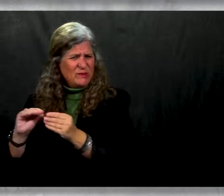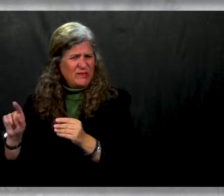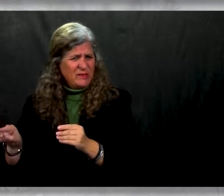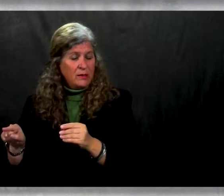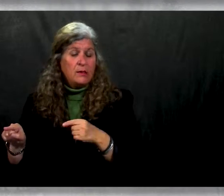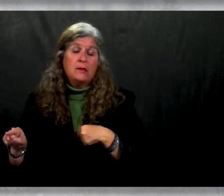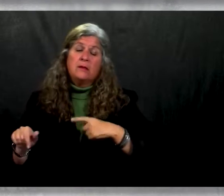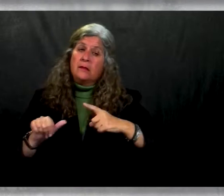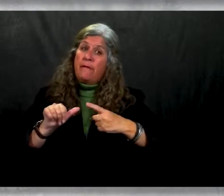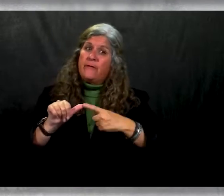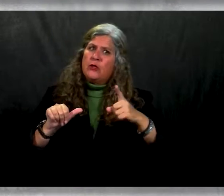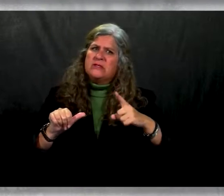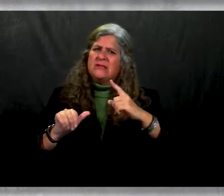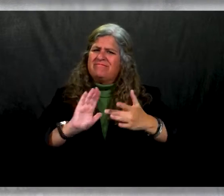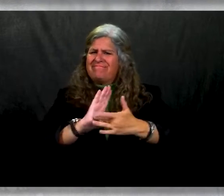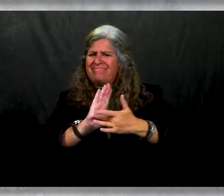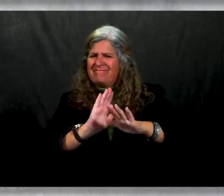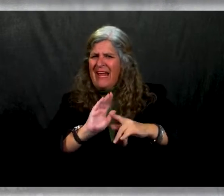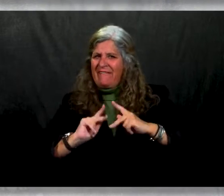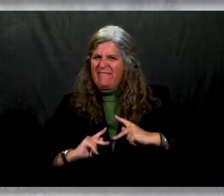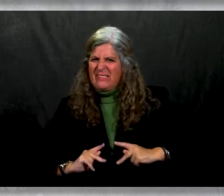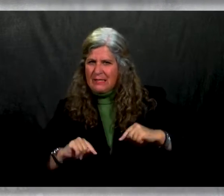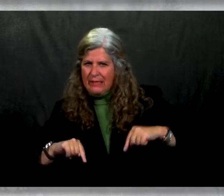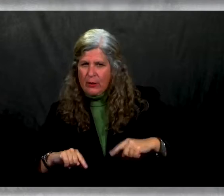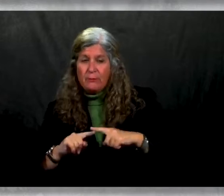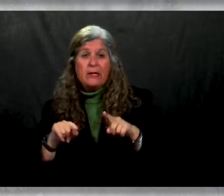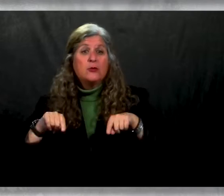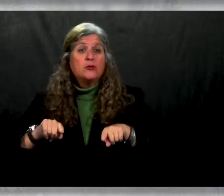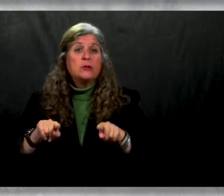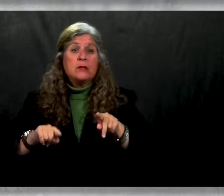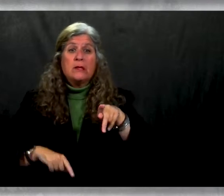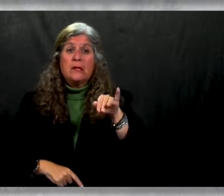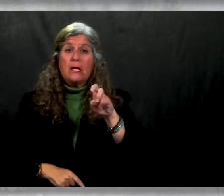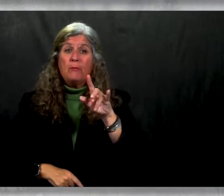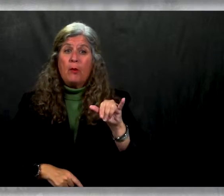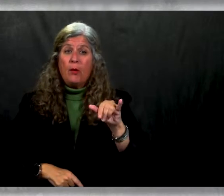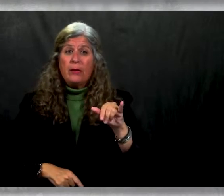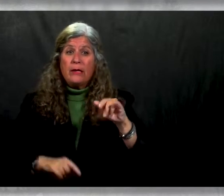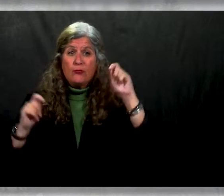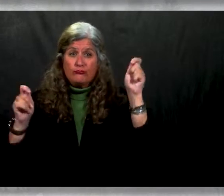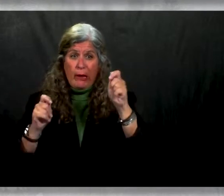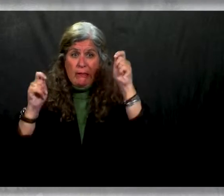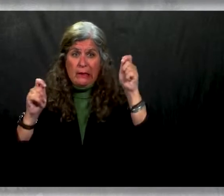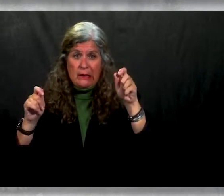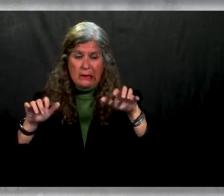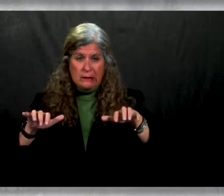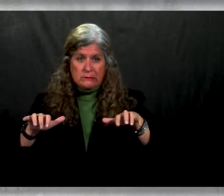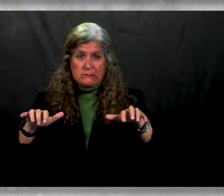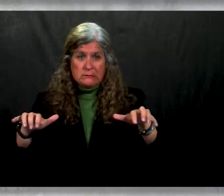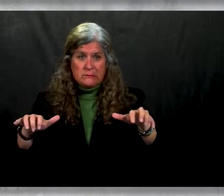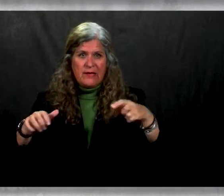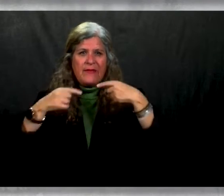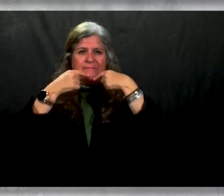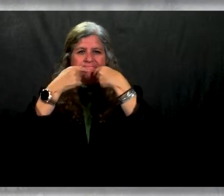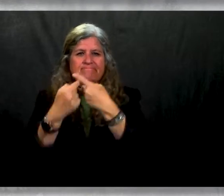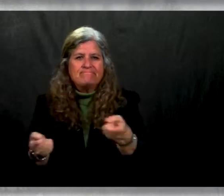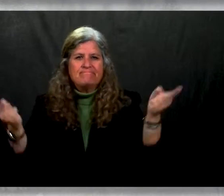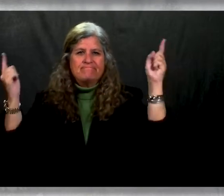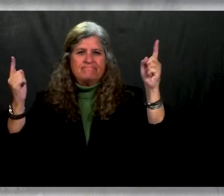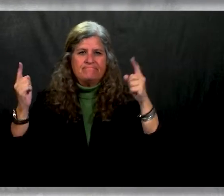I mean not technically physically here, but it was during a party rally that they proclaimed these number of grace laws,